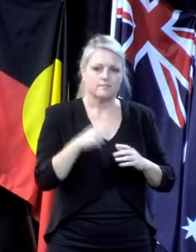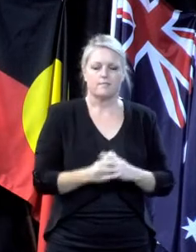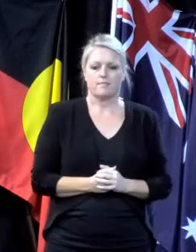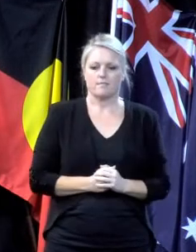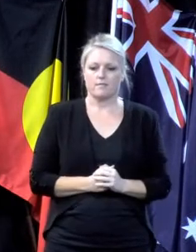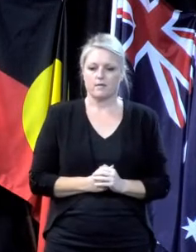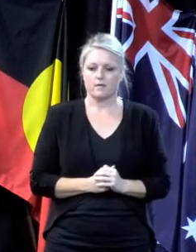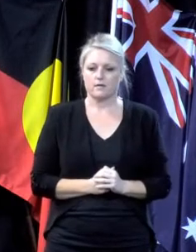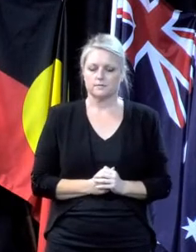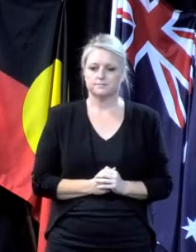Excuse me for a moment.